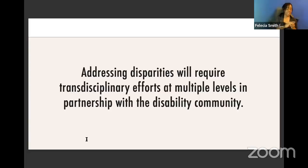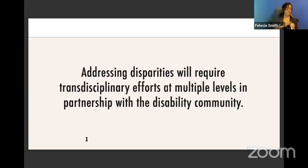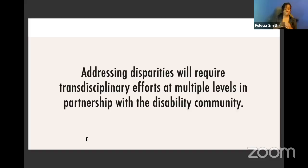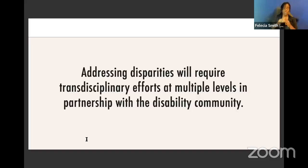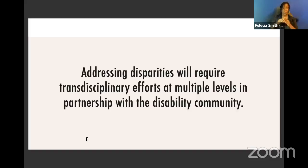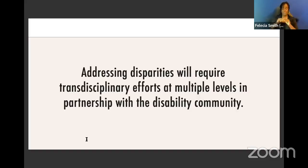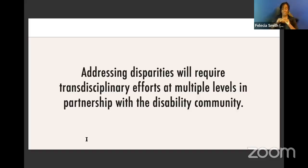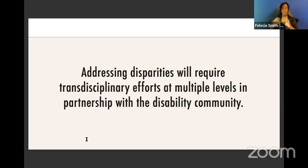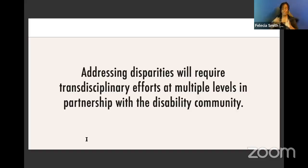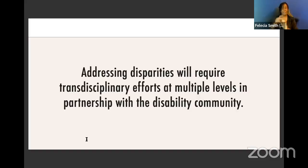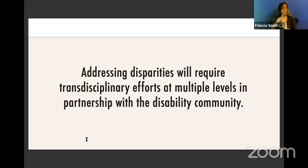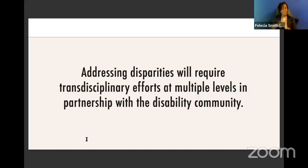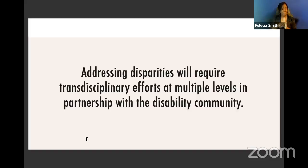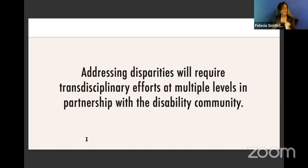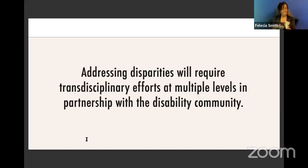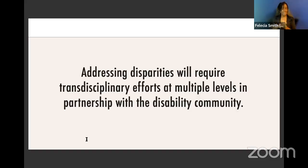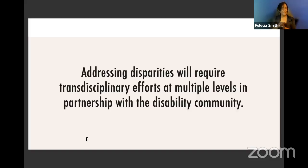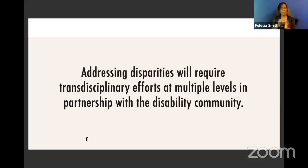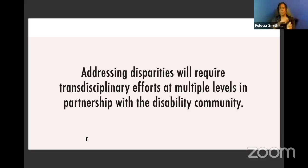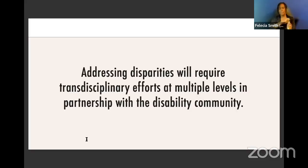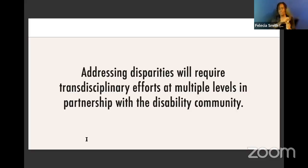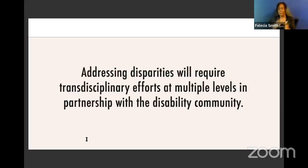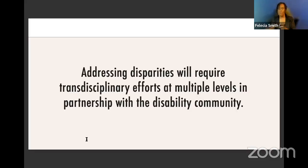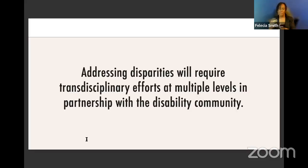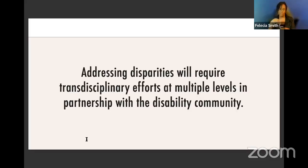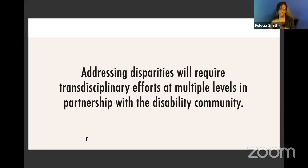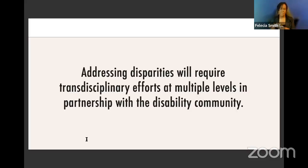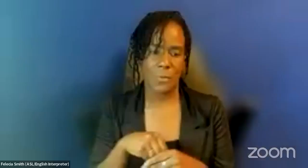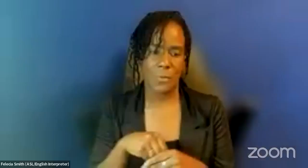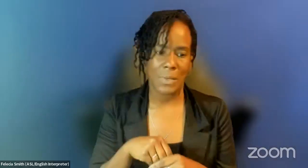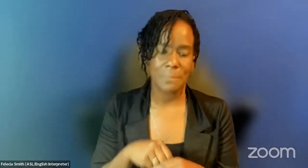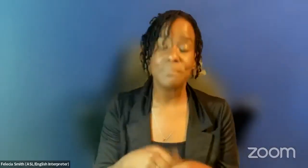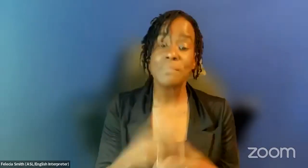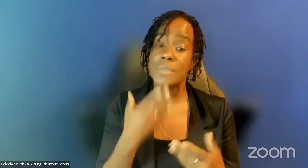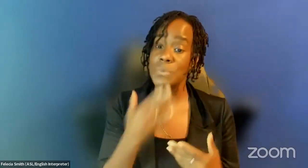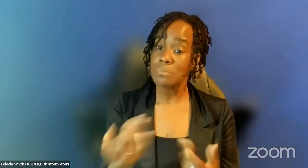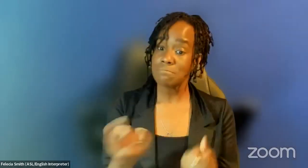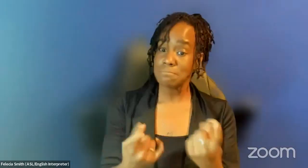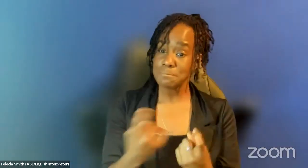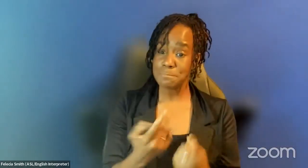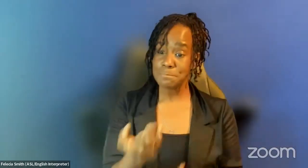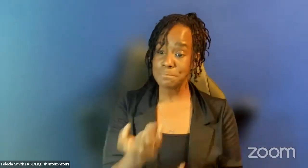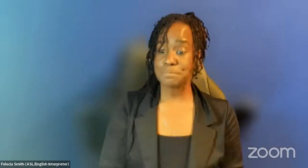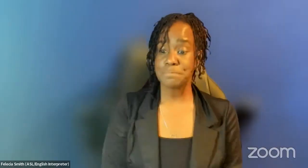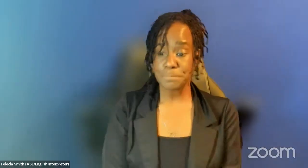about transdisciplinary efforts at multiple levels. And I wanted to highlight how important it is for this